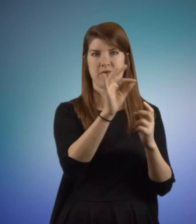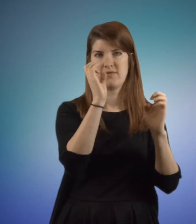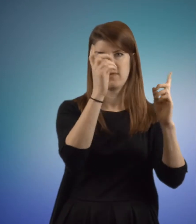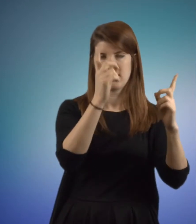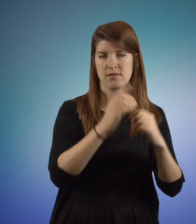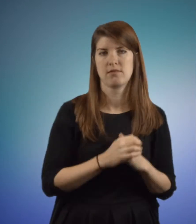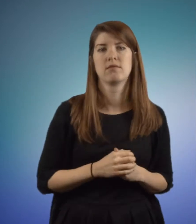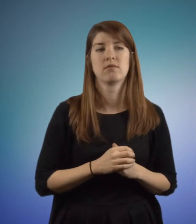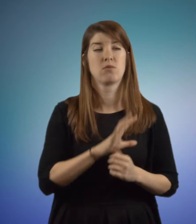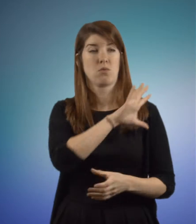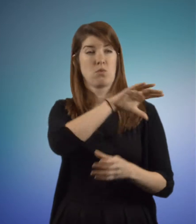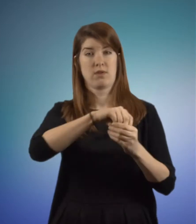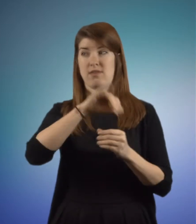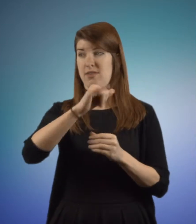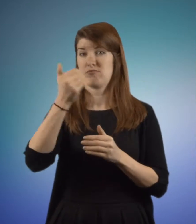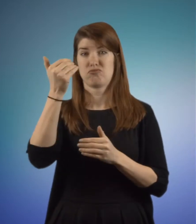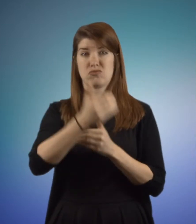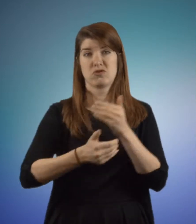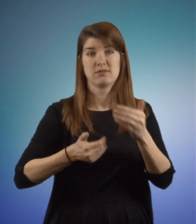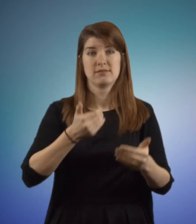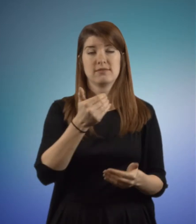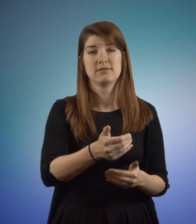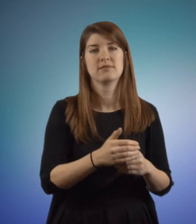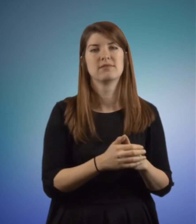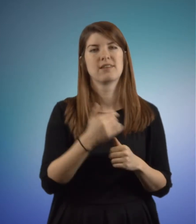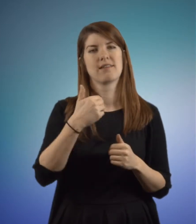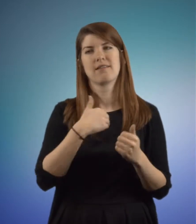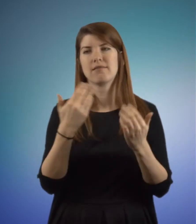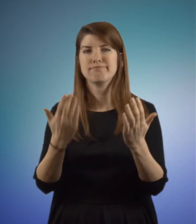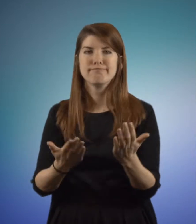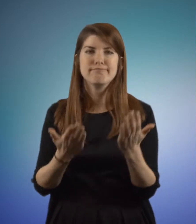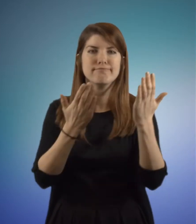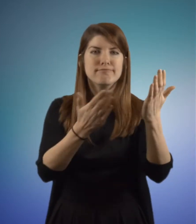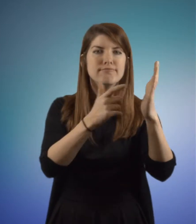And in that whole process, there's proposed regulations that are published.